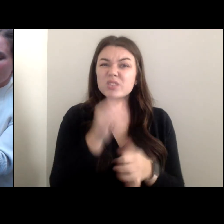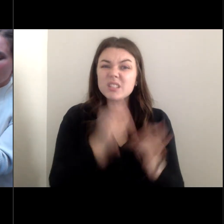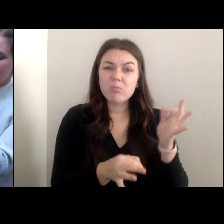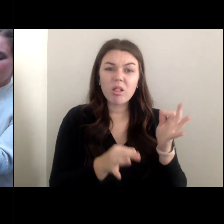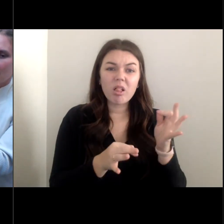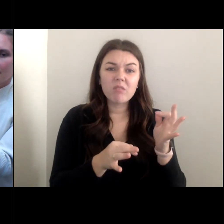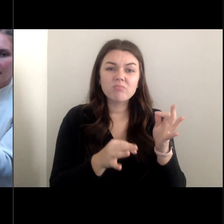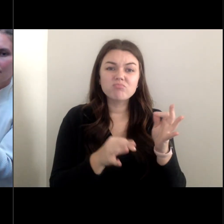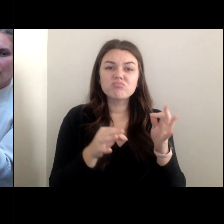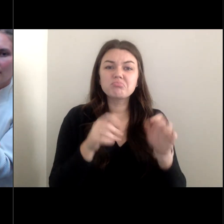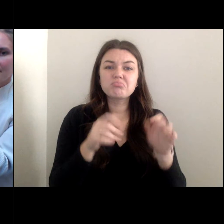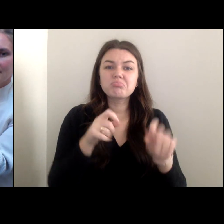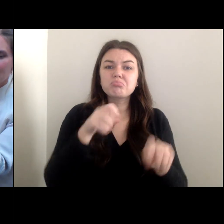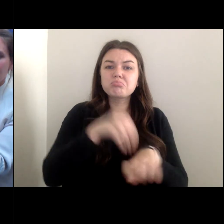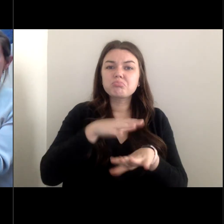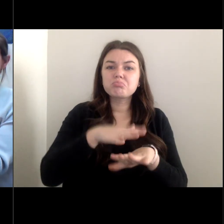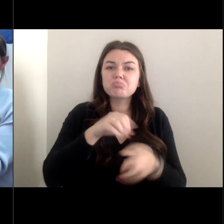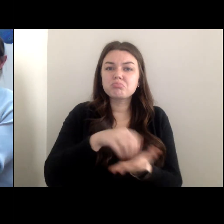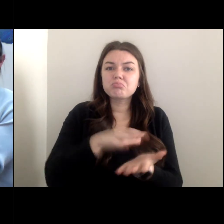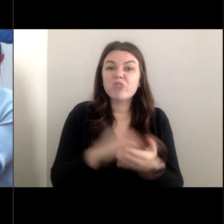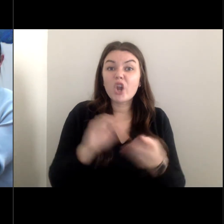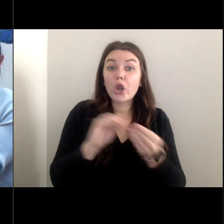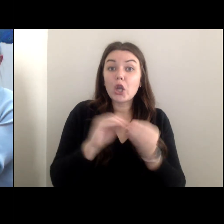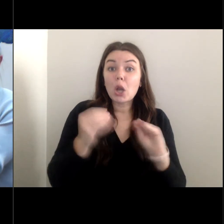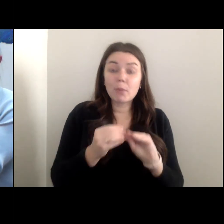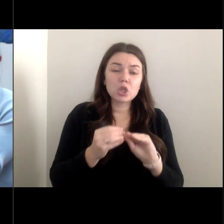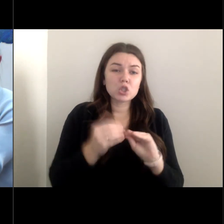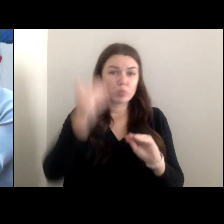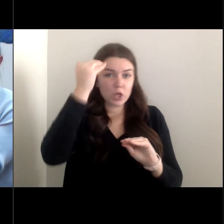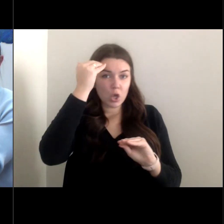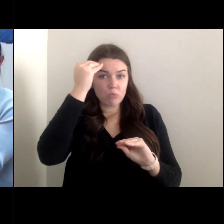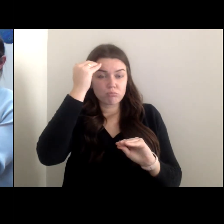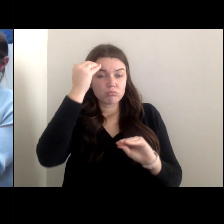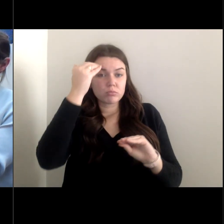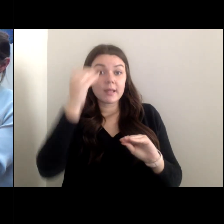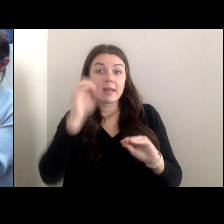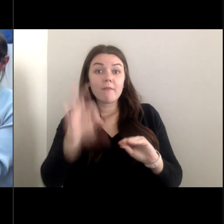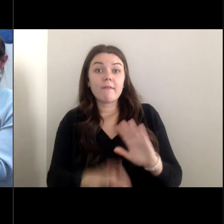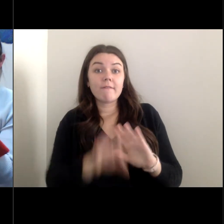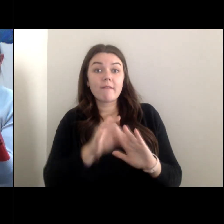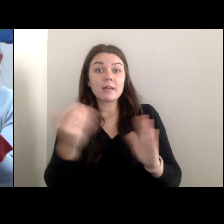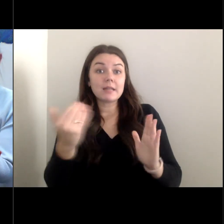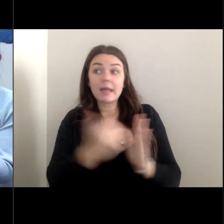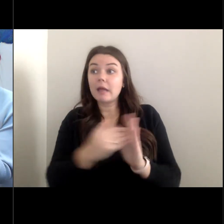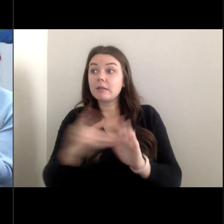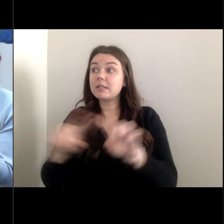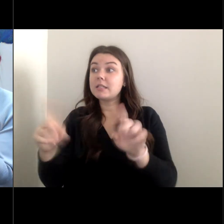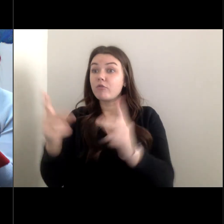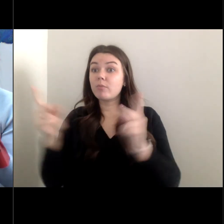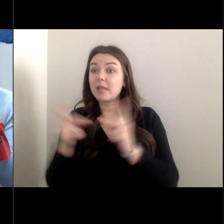on the crab so we can mark what crab this is. So if we find it again, and we find it in a different place, we know that it's that particular crab,